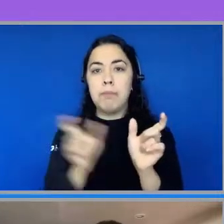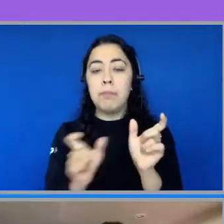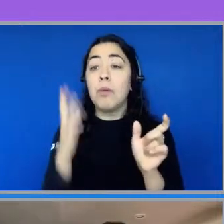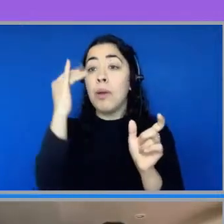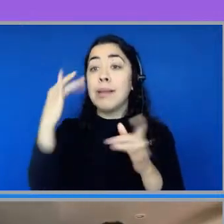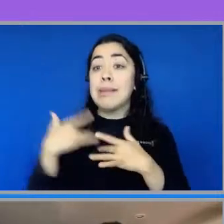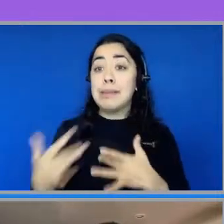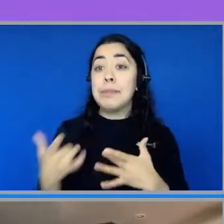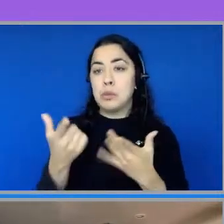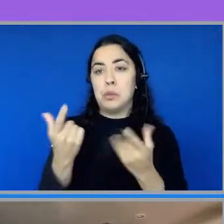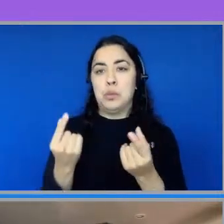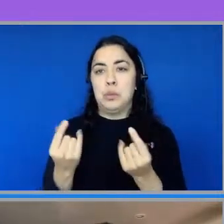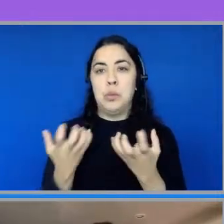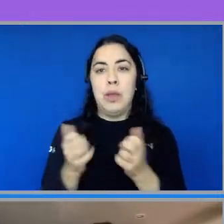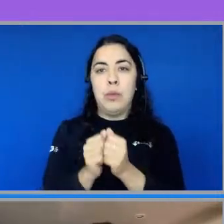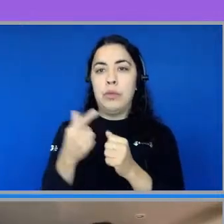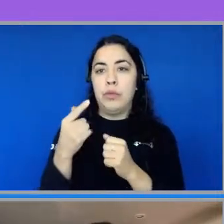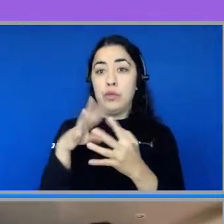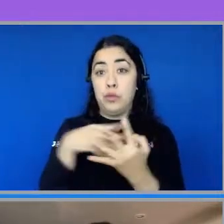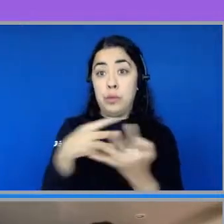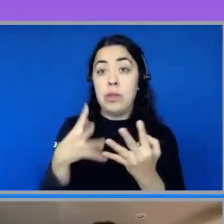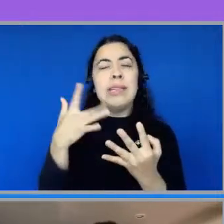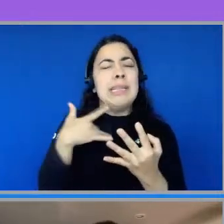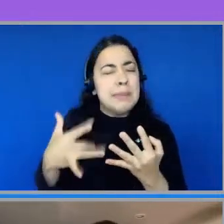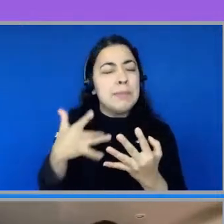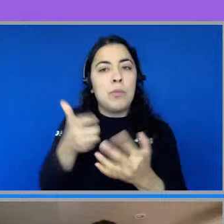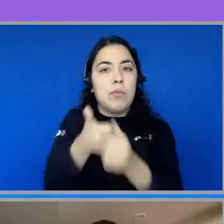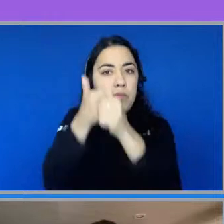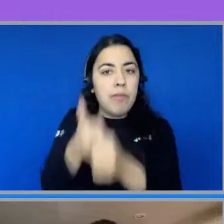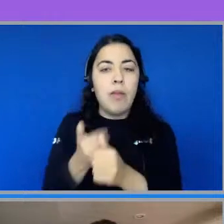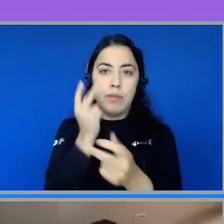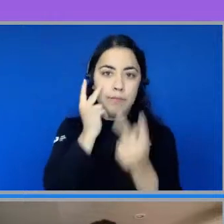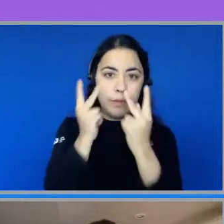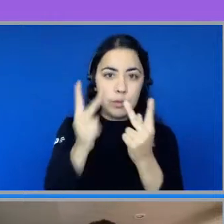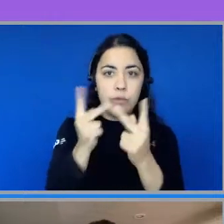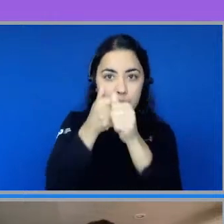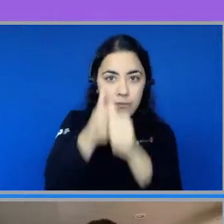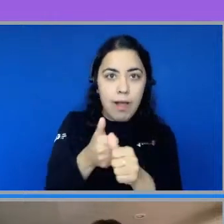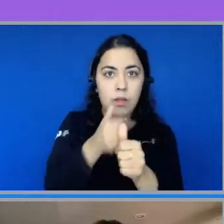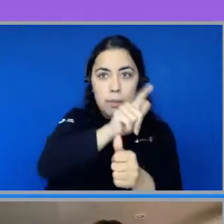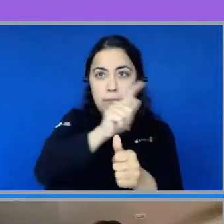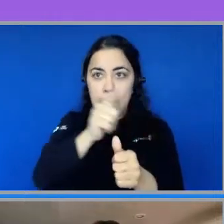you want to do with grid is